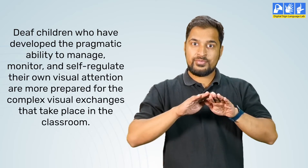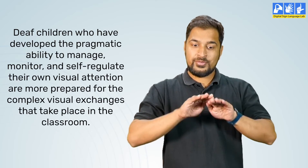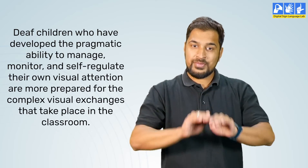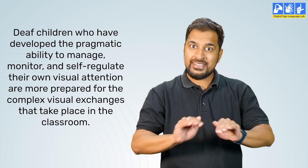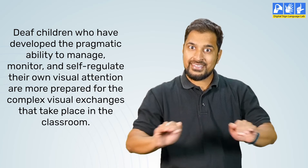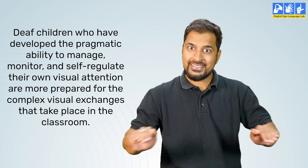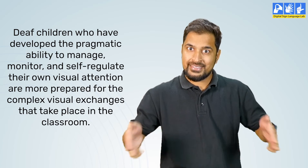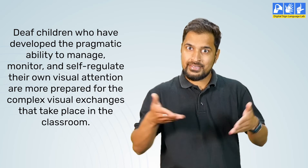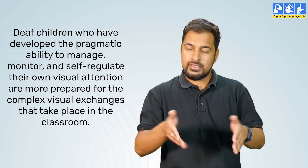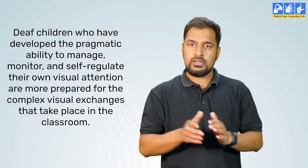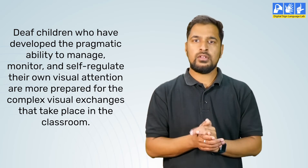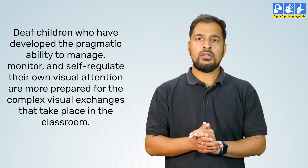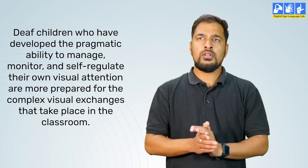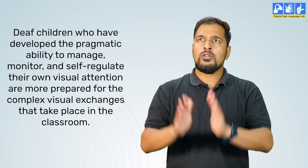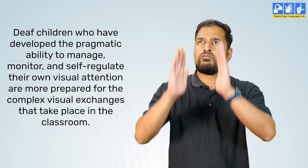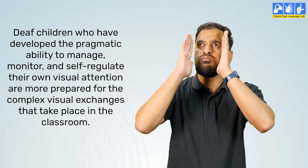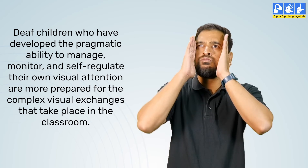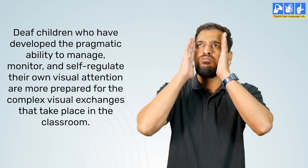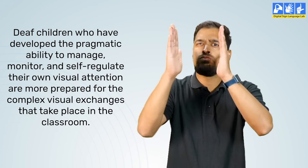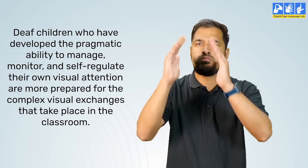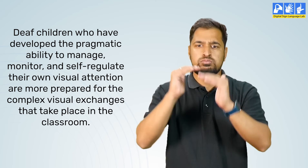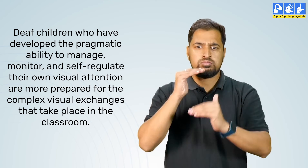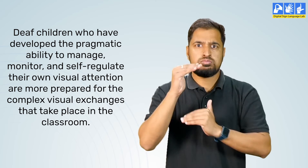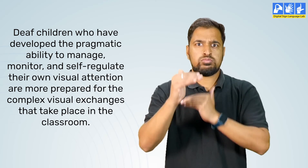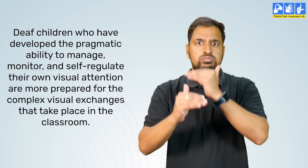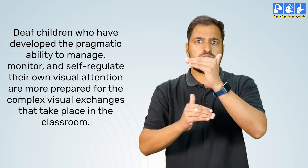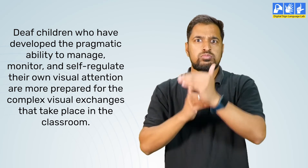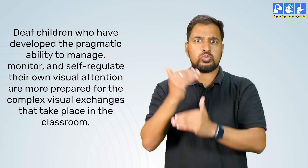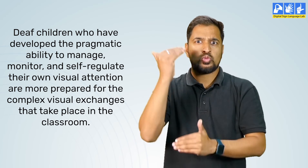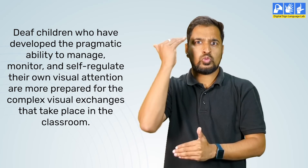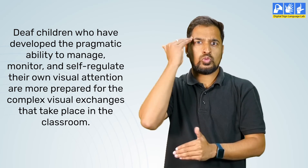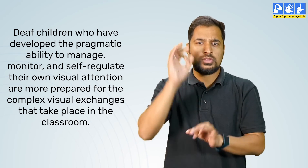Deaf children who have developed the pragmatic ability